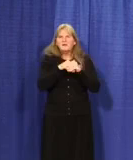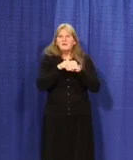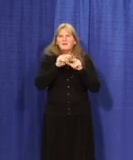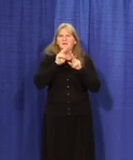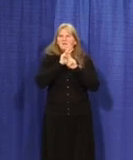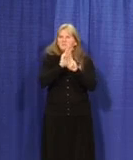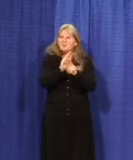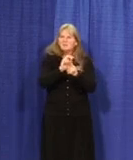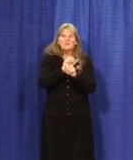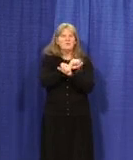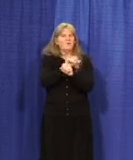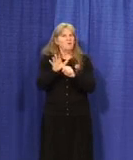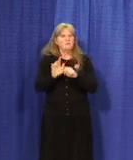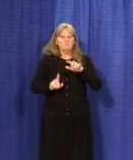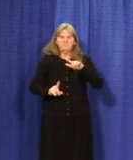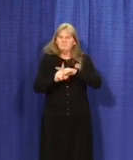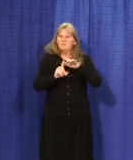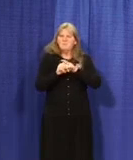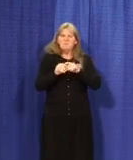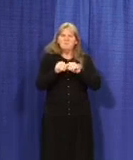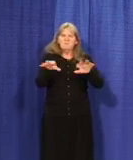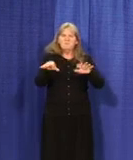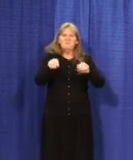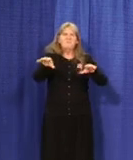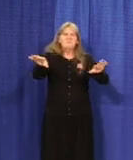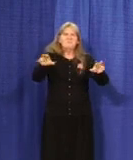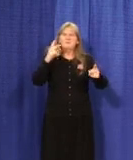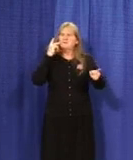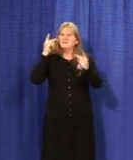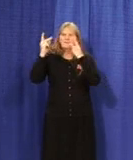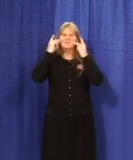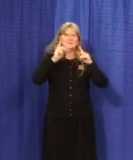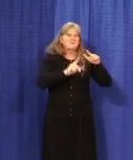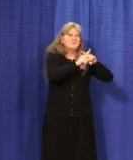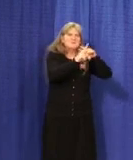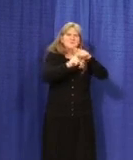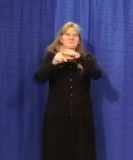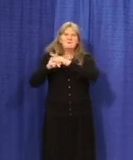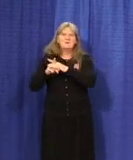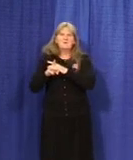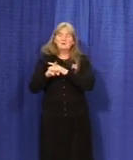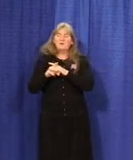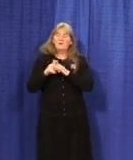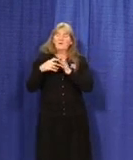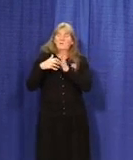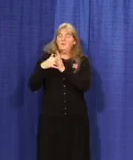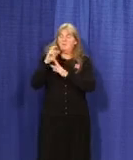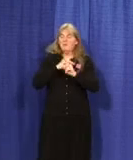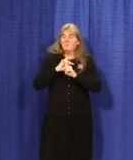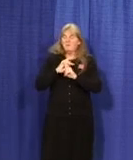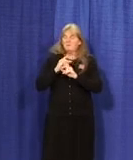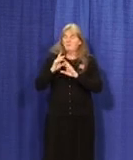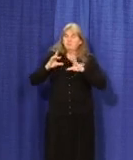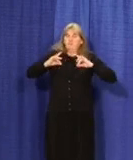weddings and funerals as sources of transmission, leading to outbreaks and to more vulnerable people getting affected.